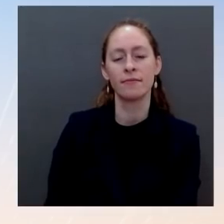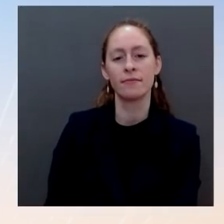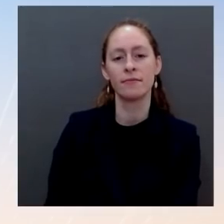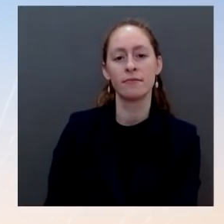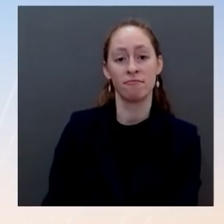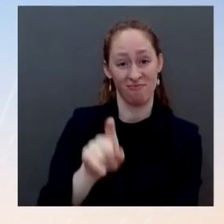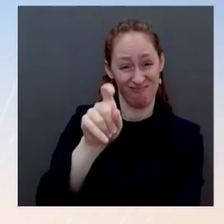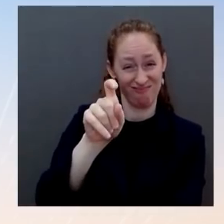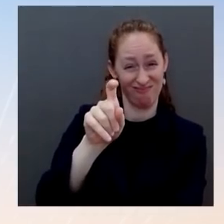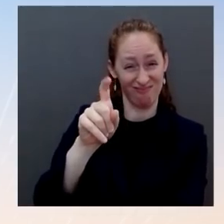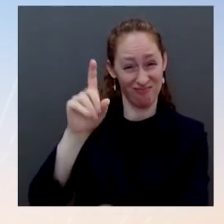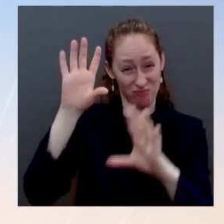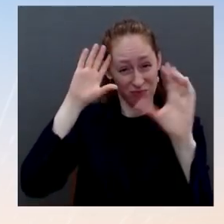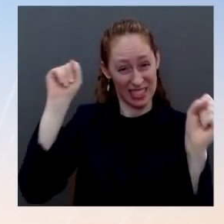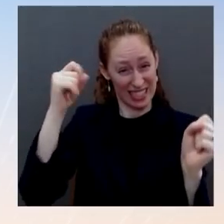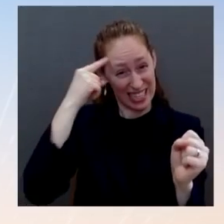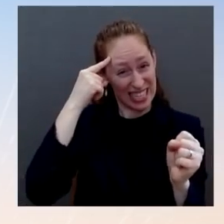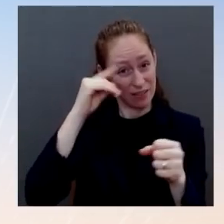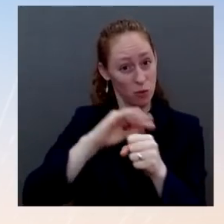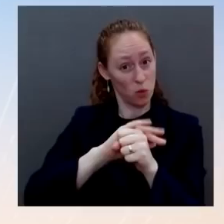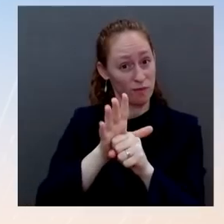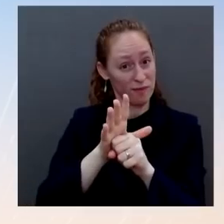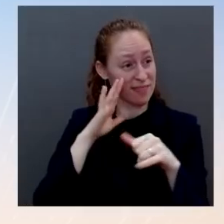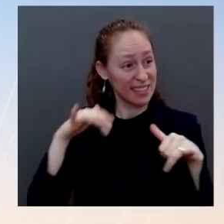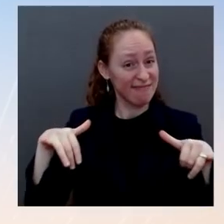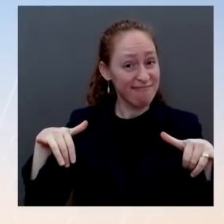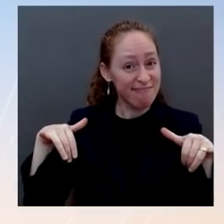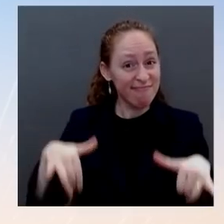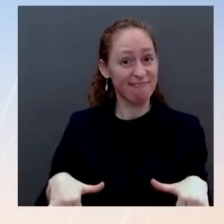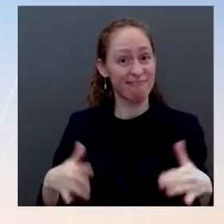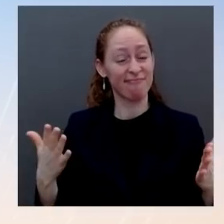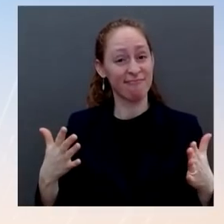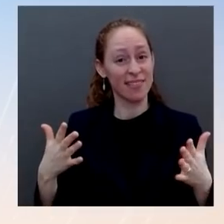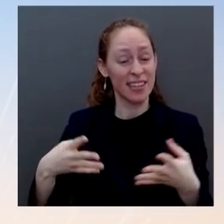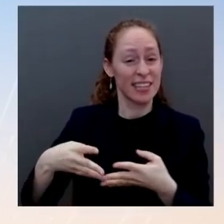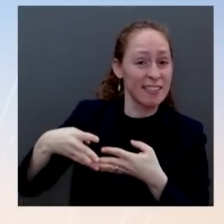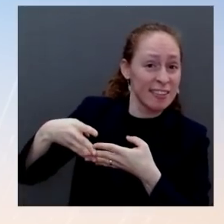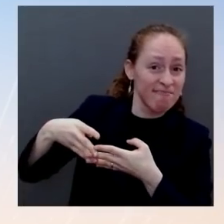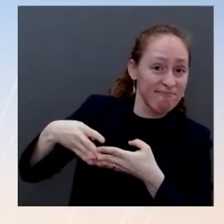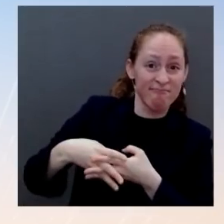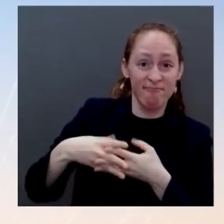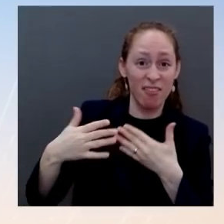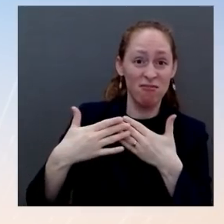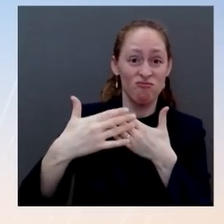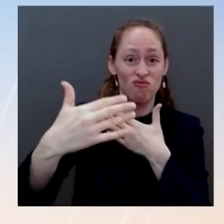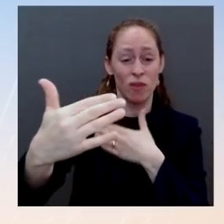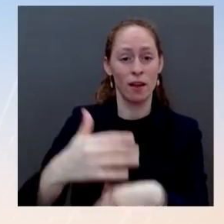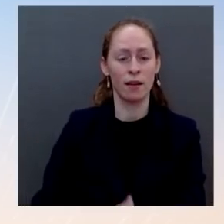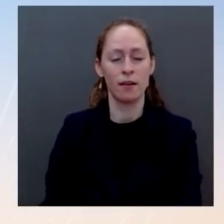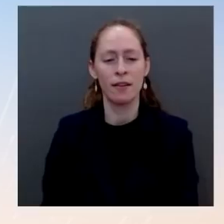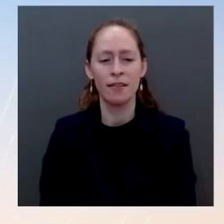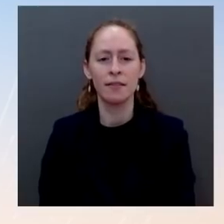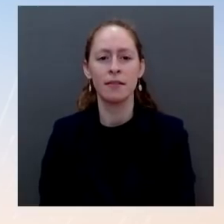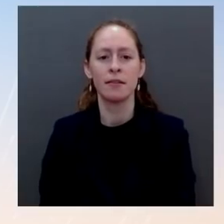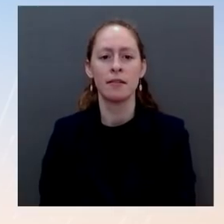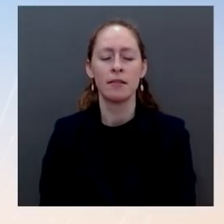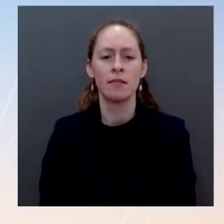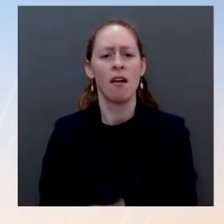is to defeat the virus. The President's focus and objective now is to save as many lives as possible. And we know what works.